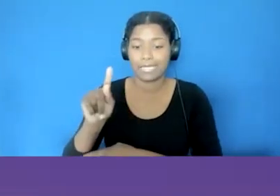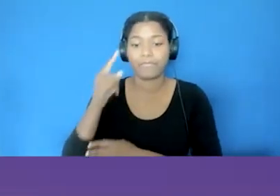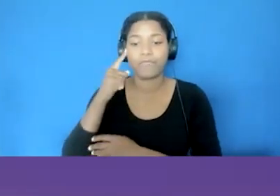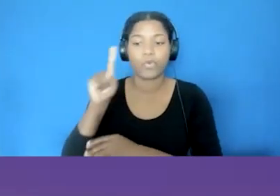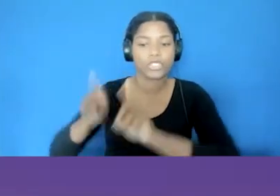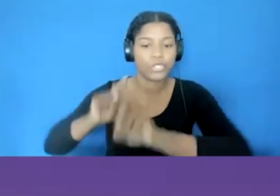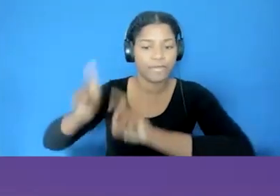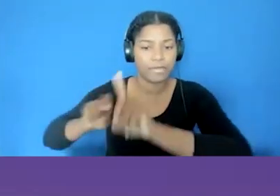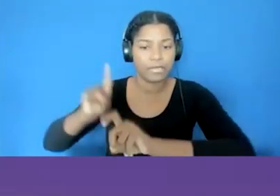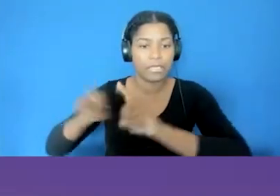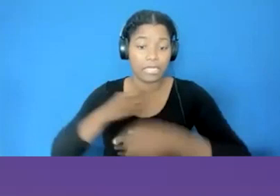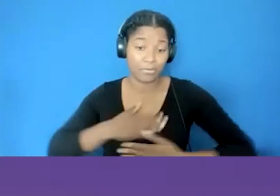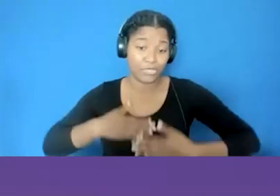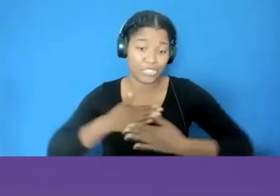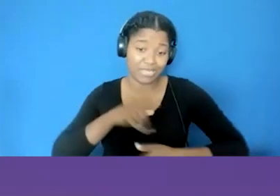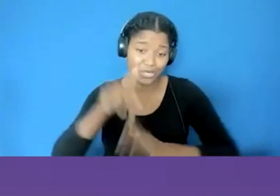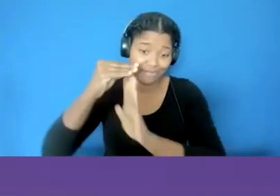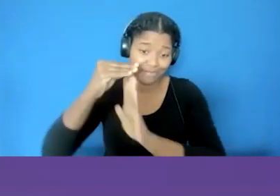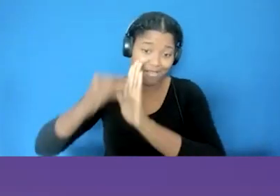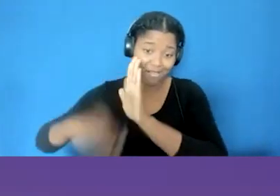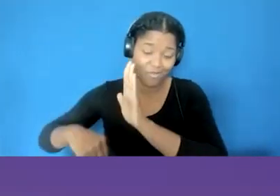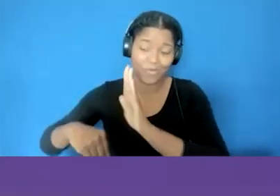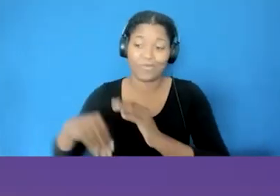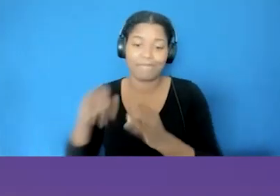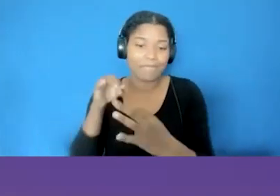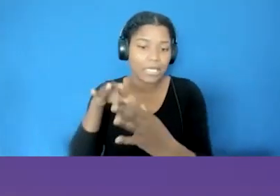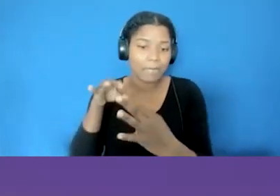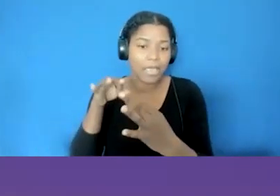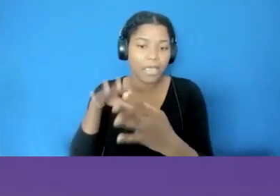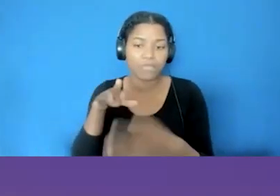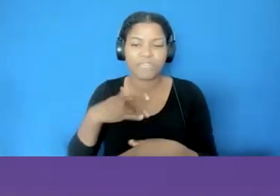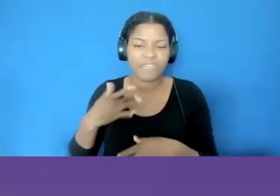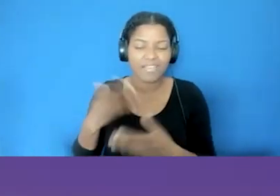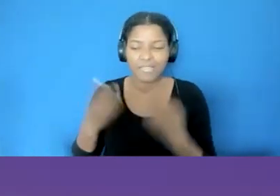And we'd really appreciate it if you can give us feedback on this session.